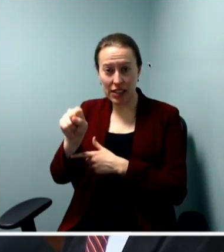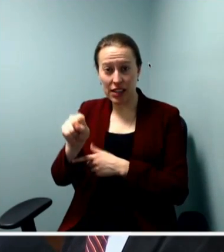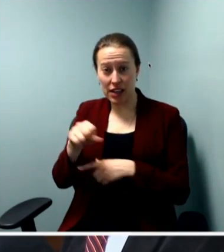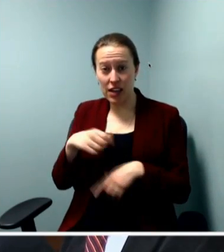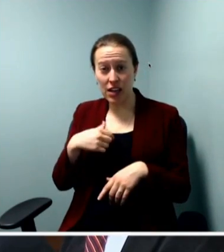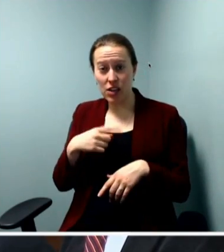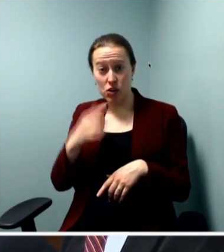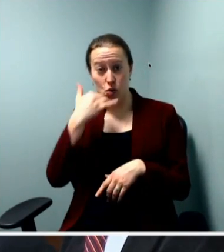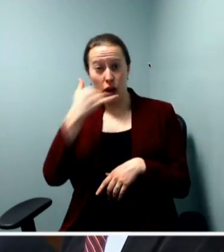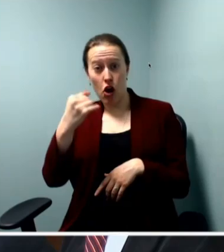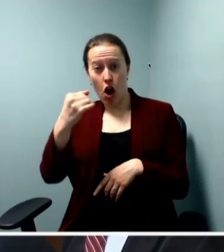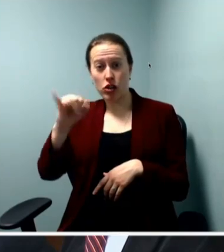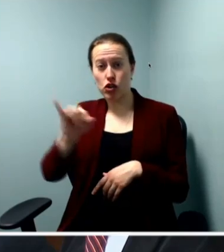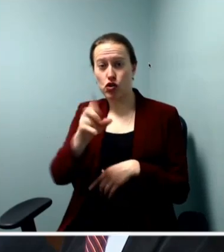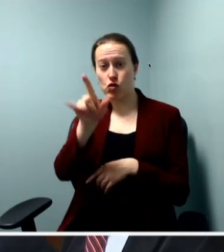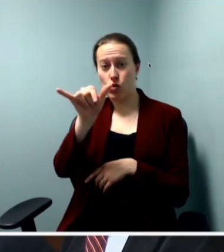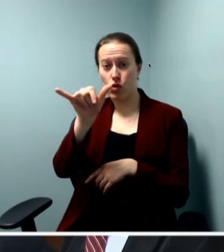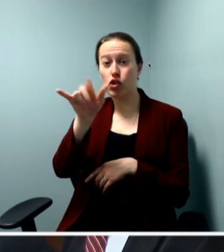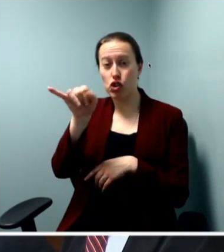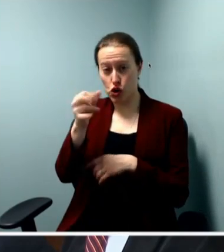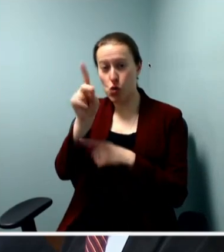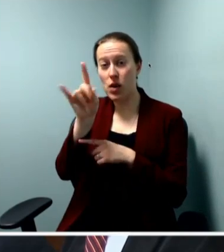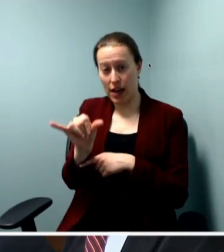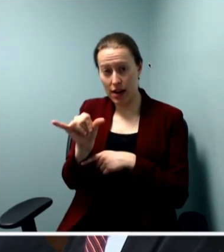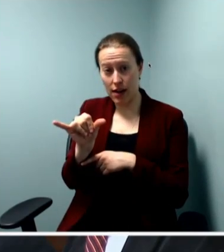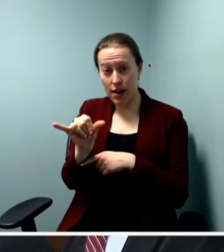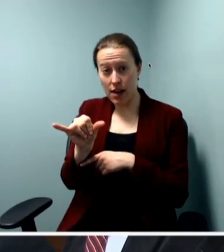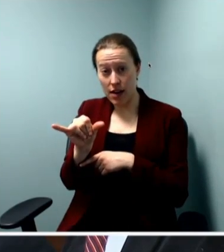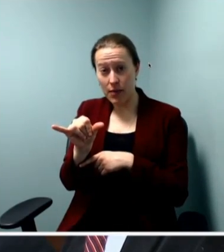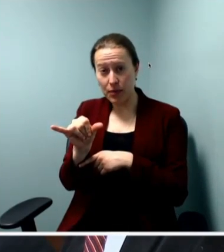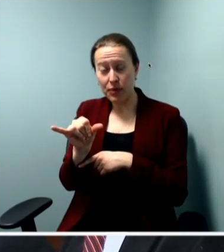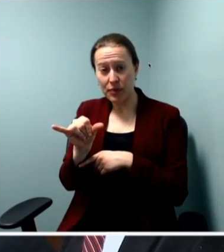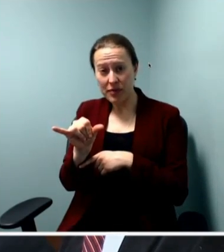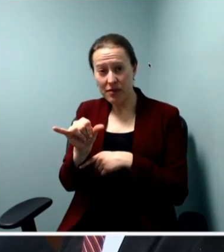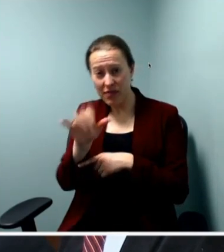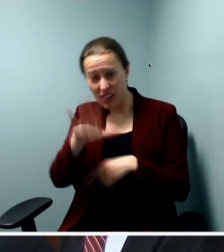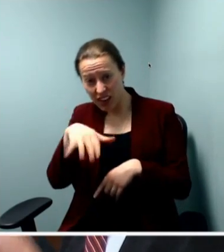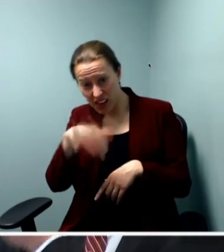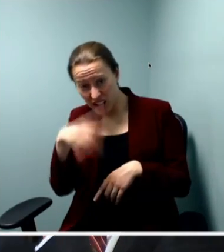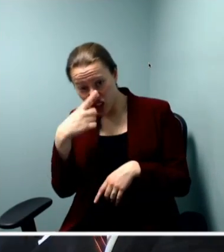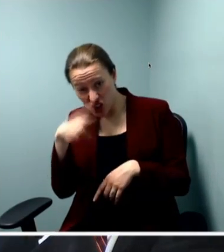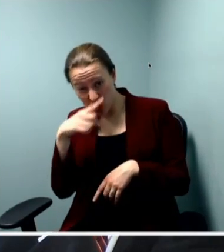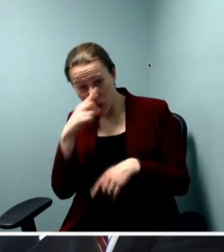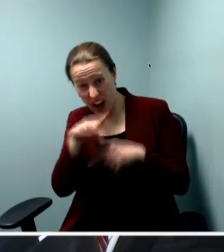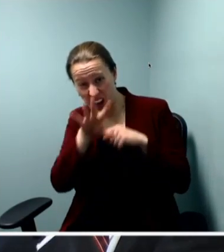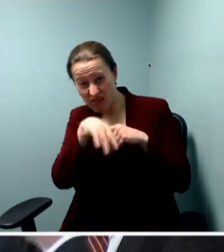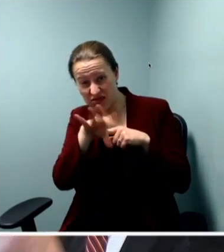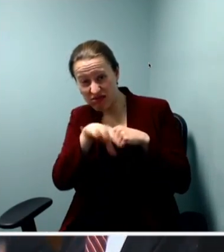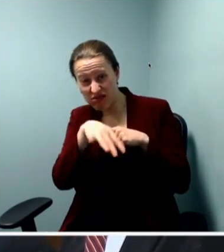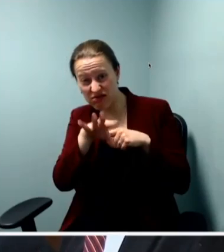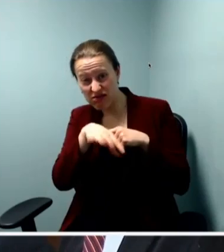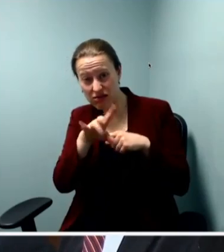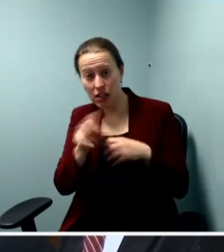you know, as you're improvising?" And she allowed me to do that. We didn't know where we're going to go with it.